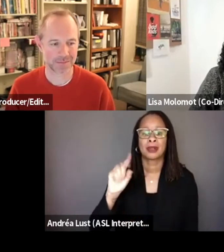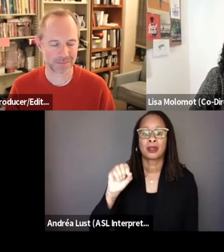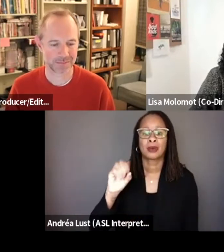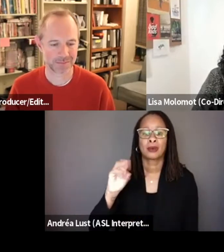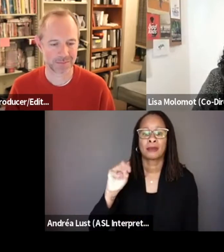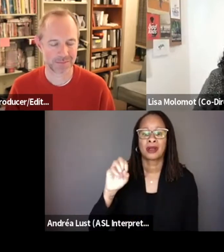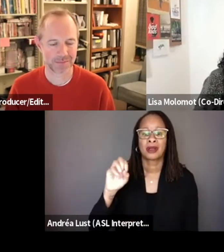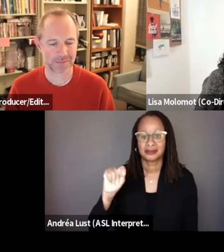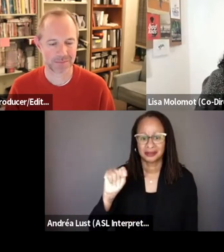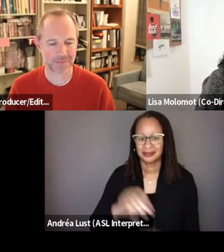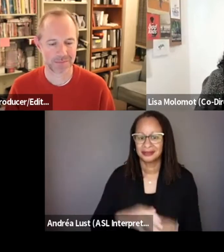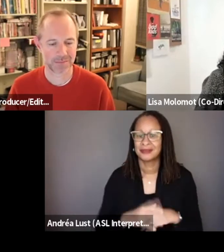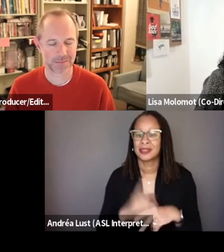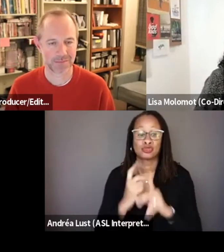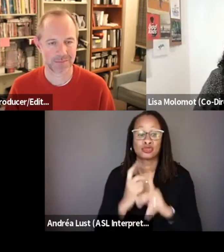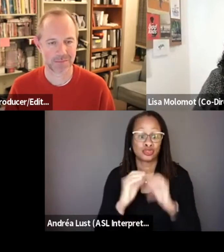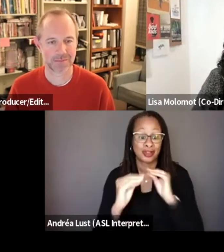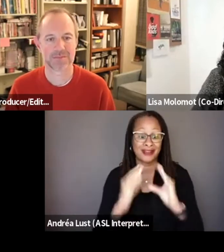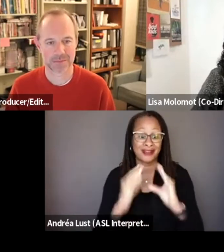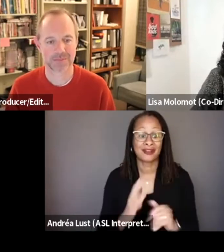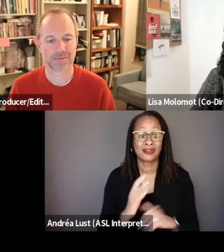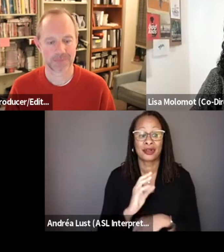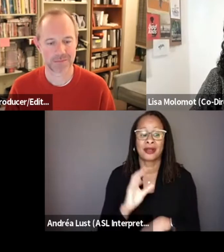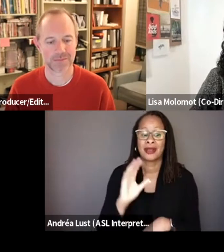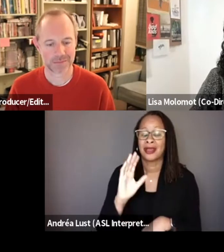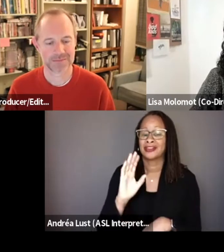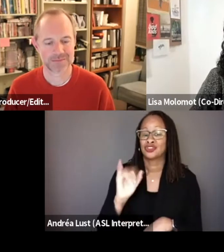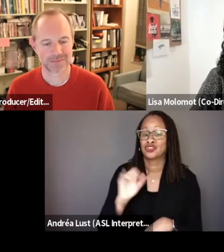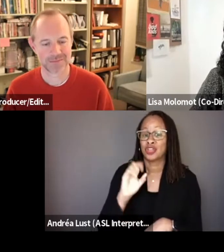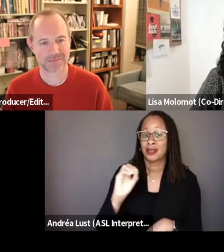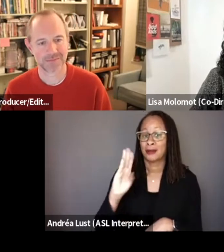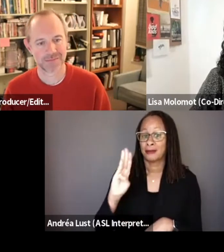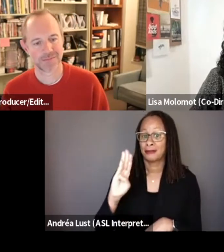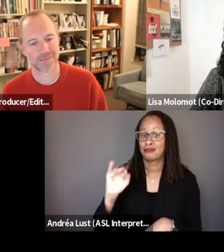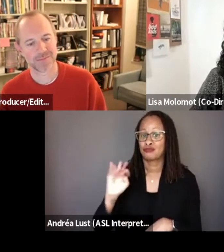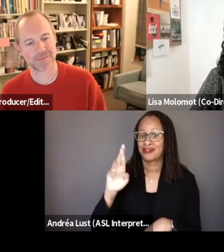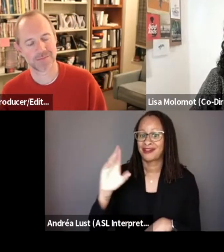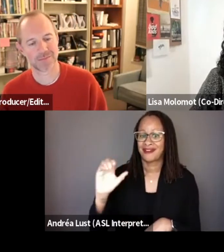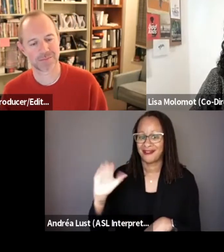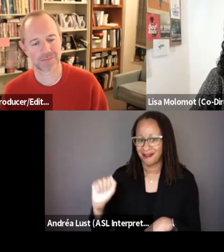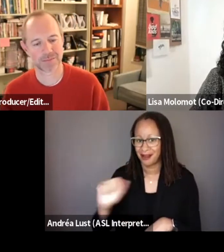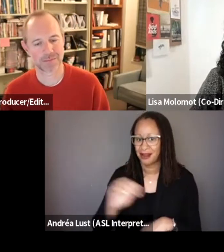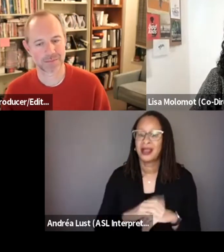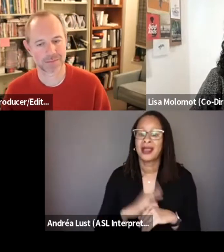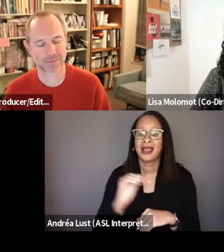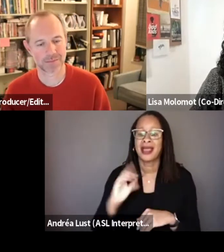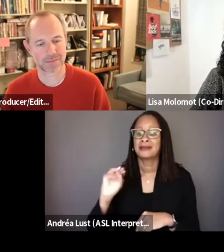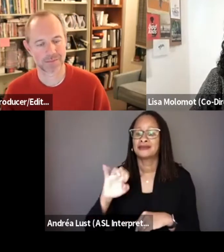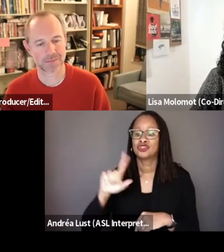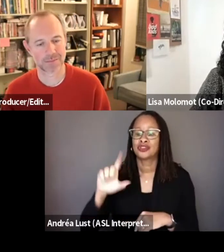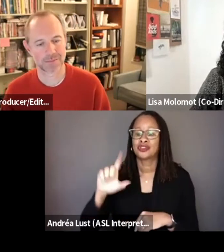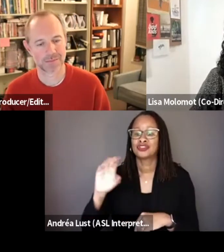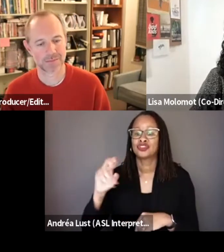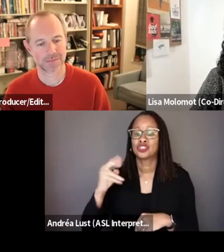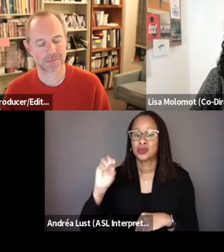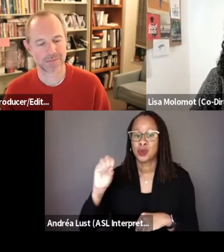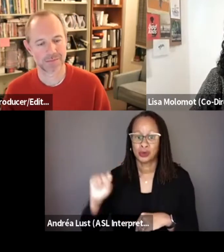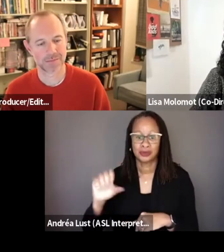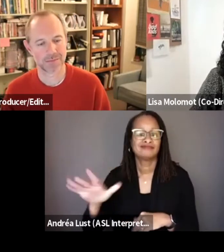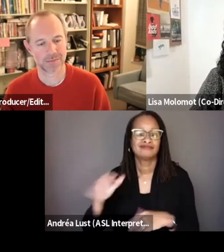we have the producer and editor Jacob Bricca with us, and we have Michelle Chinos who is shown him the film, she's the sister-in-law of Homero.